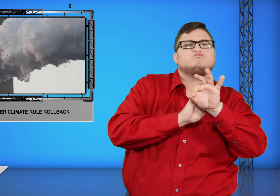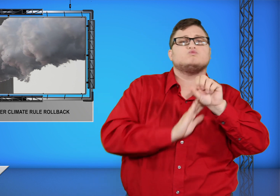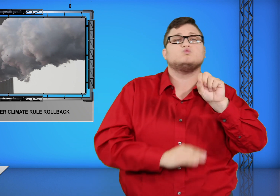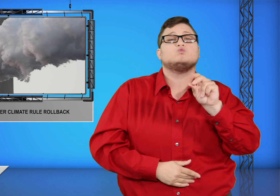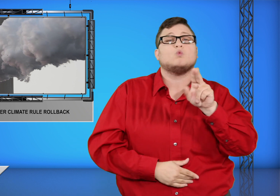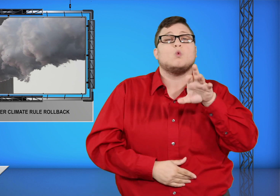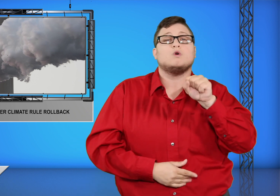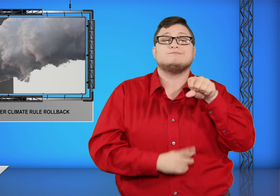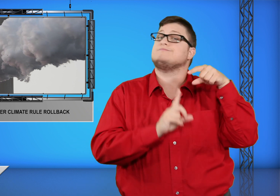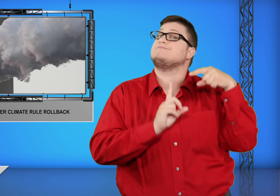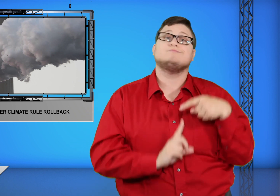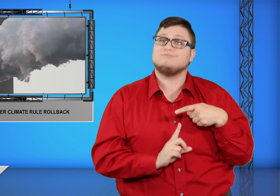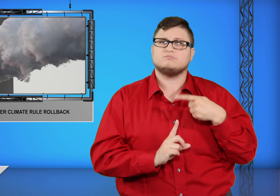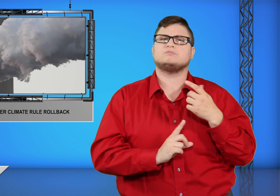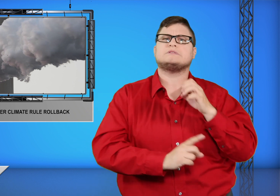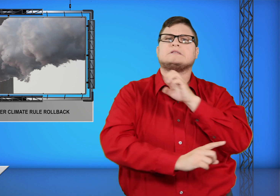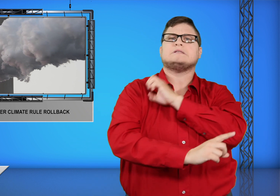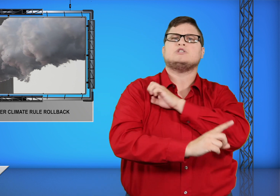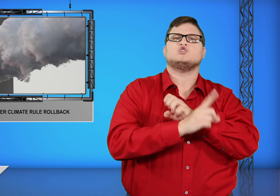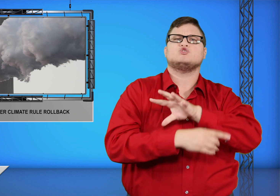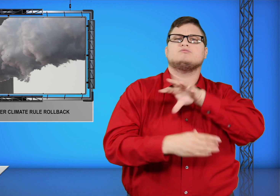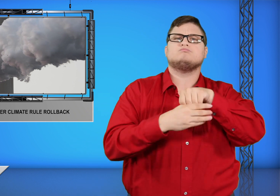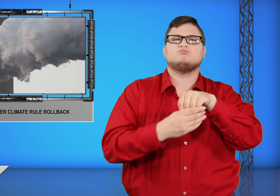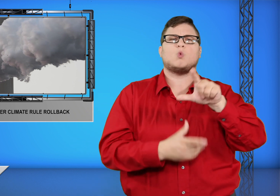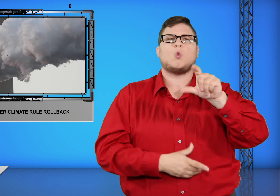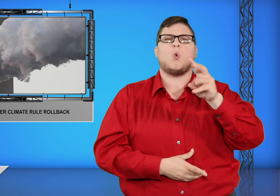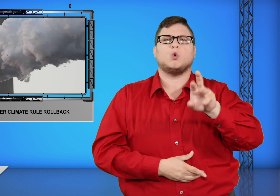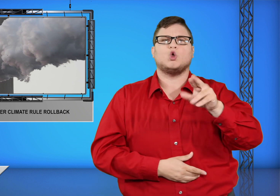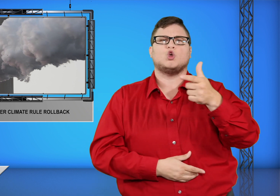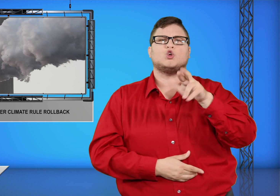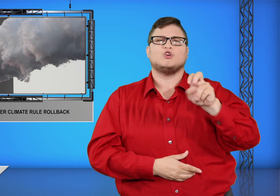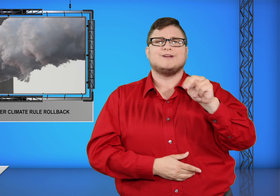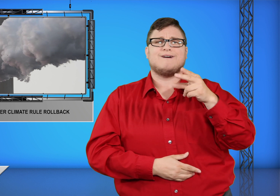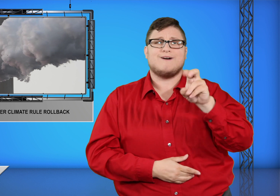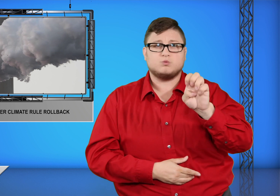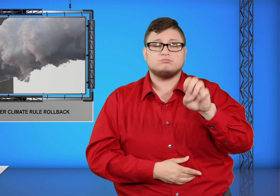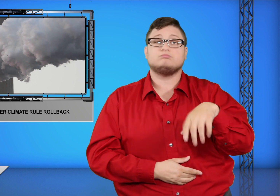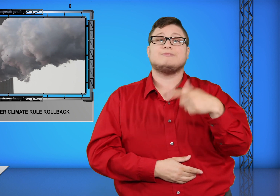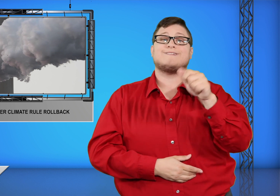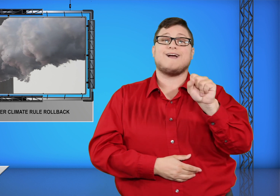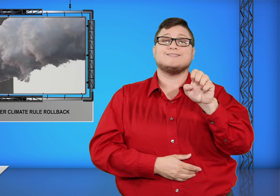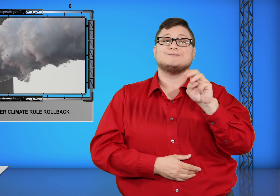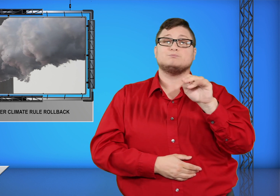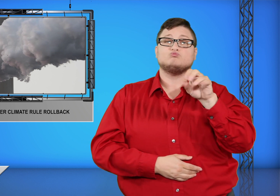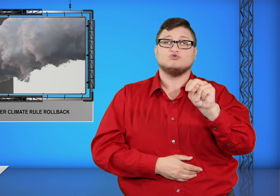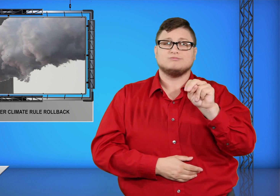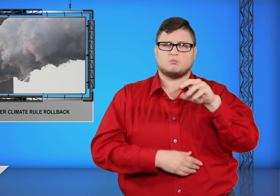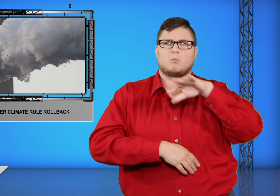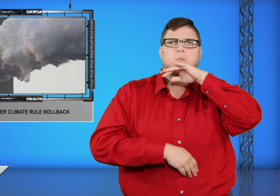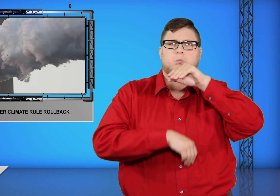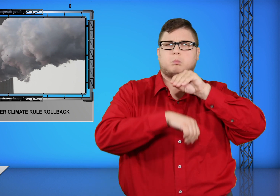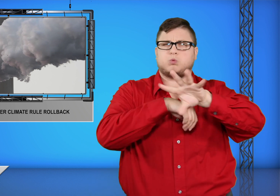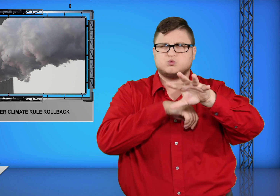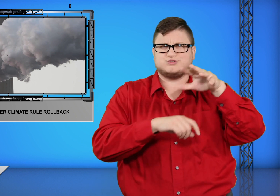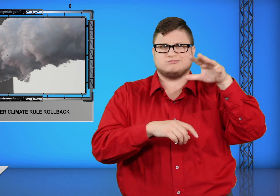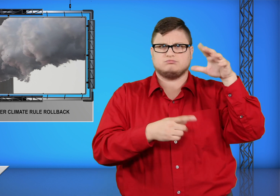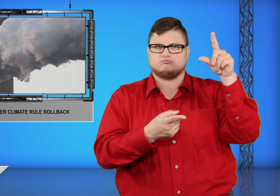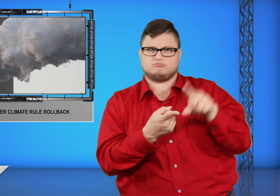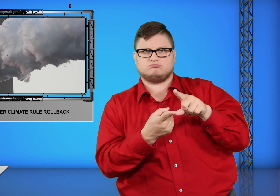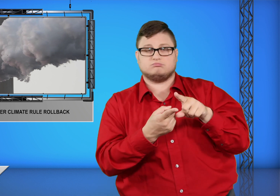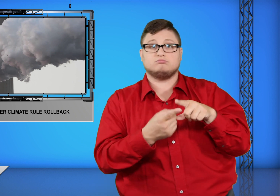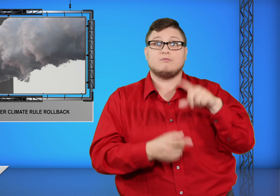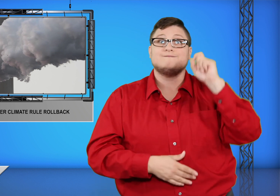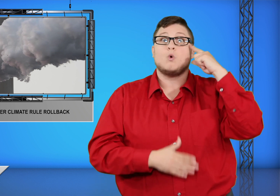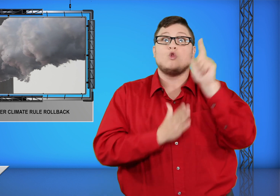to choose sources of energy with lower greenhouse gas emissions.